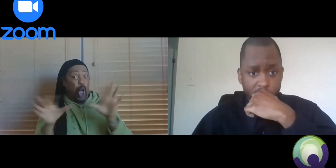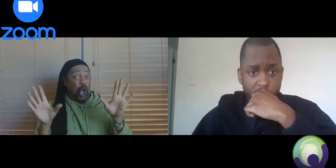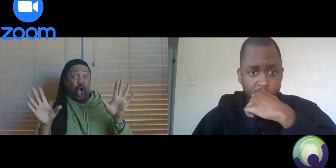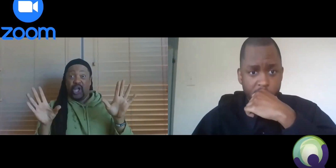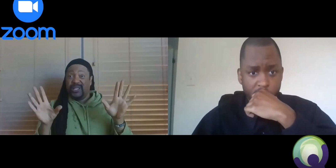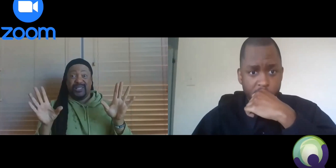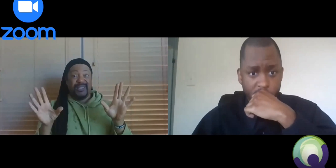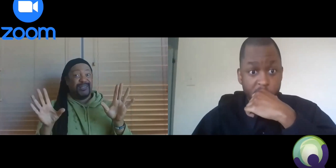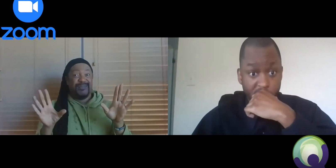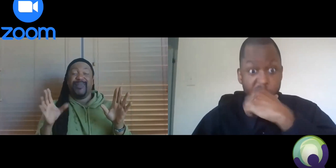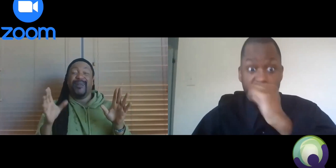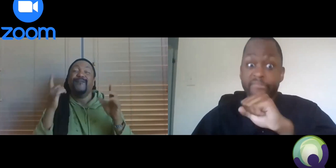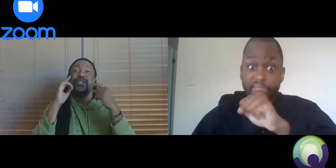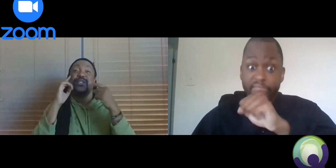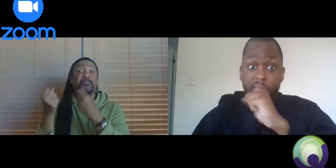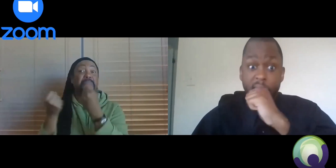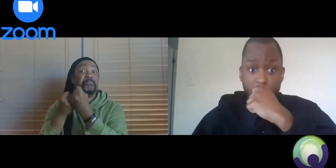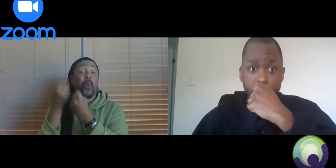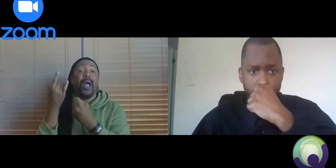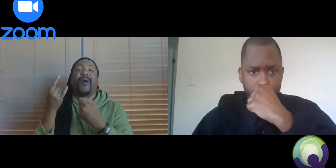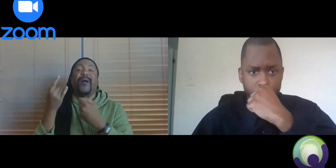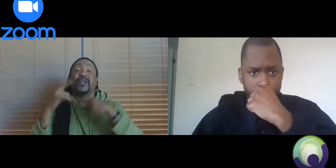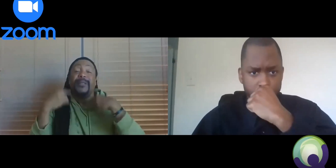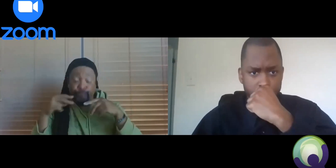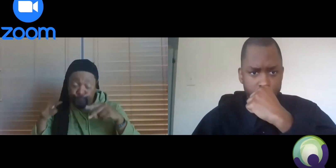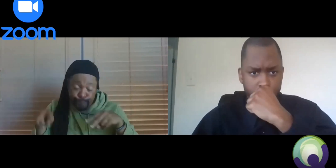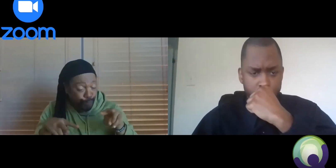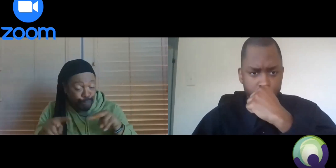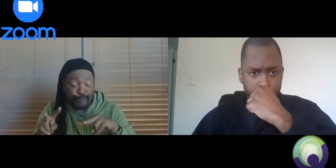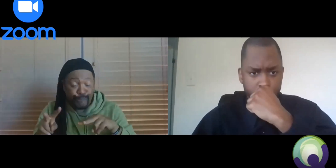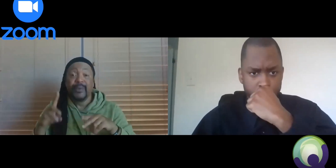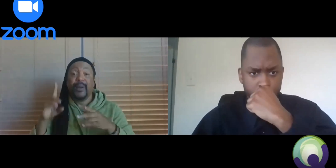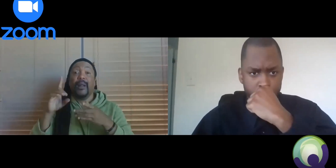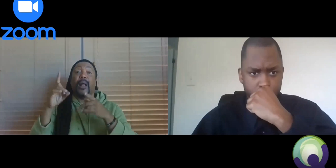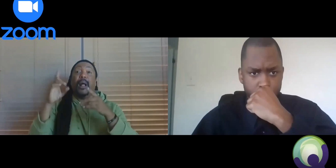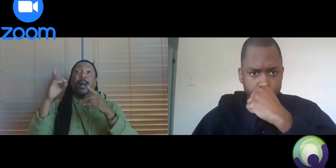sent to a different school I would have been lost. The reason for that is... when you know your classmates.